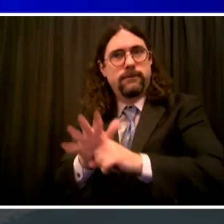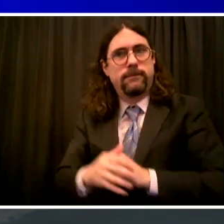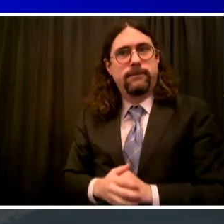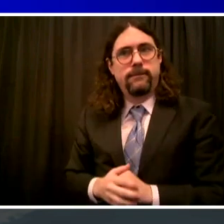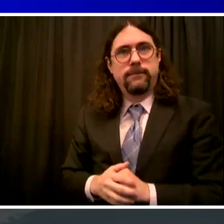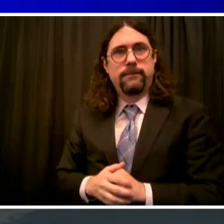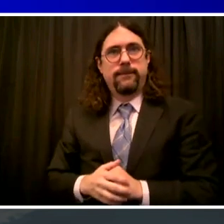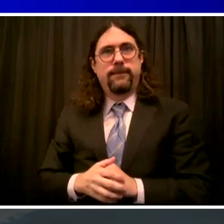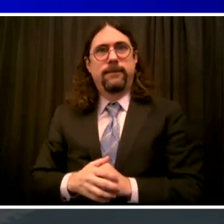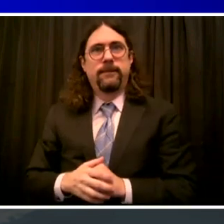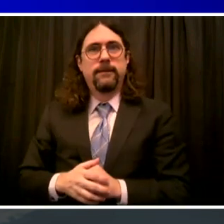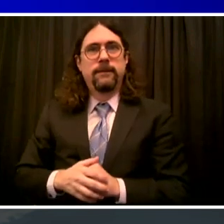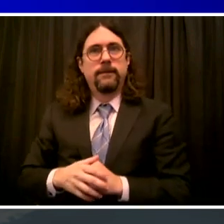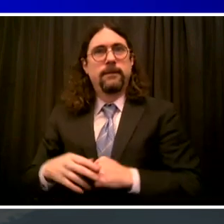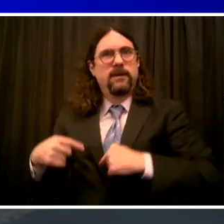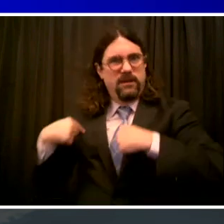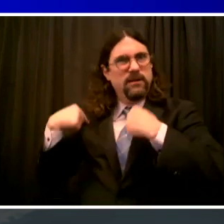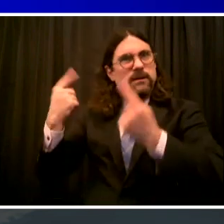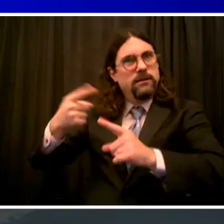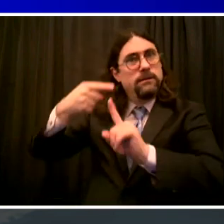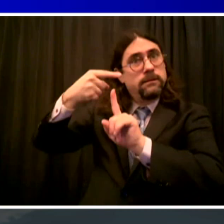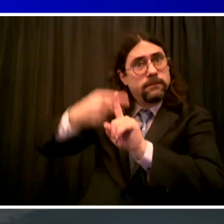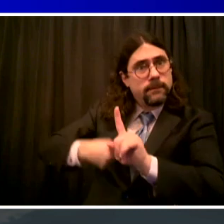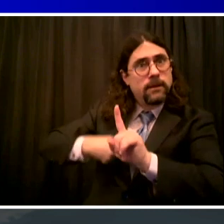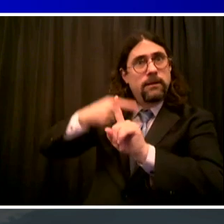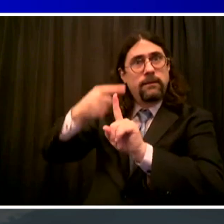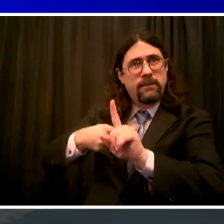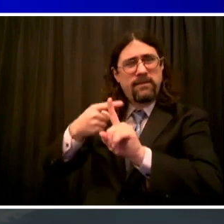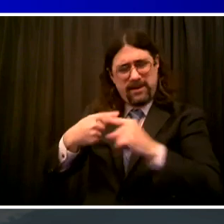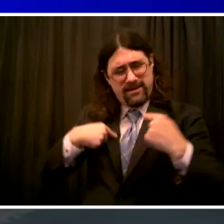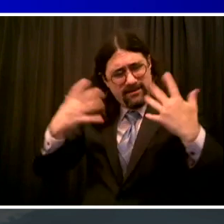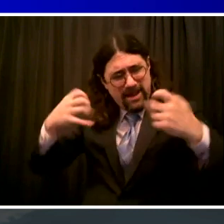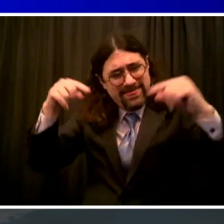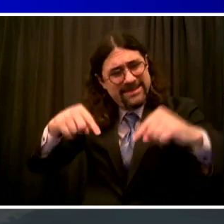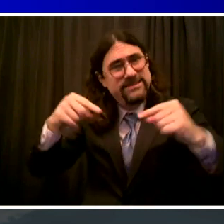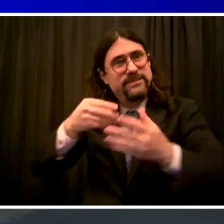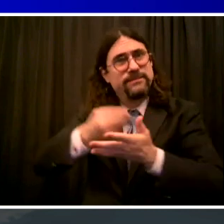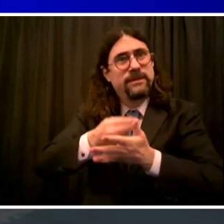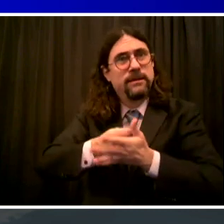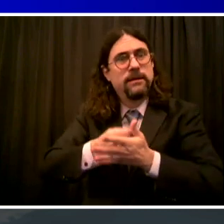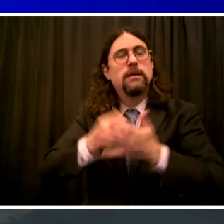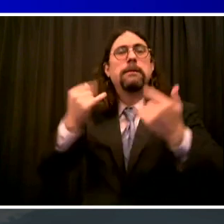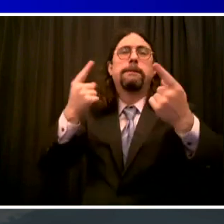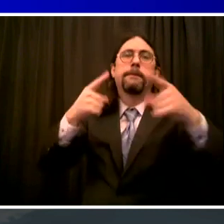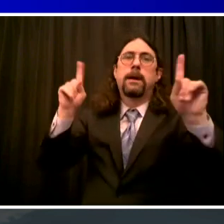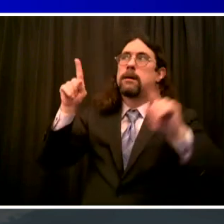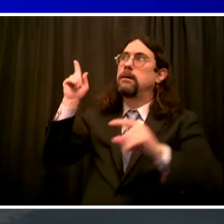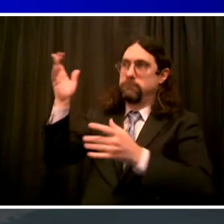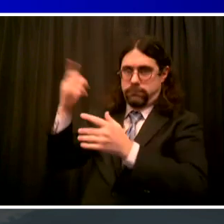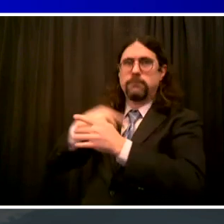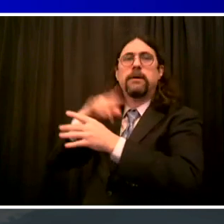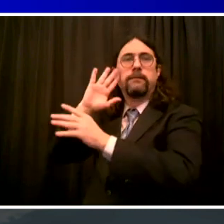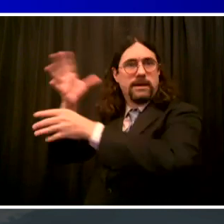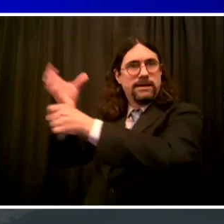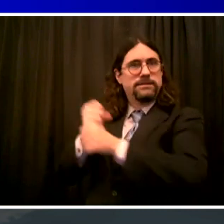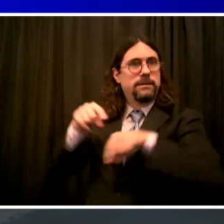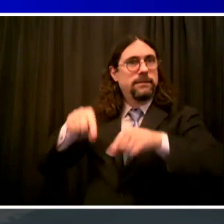FOR A MONTH NOW, SAYING TISH IS THE KIND OF HELP